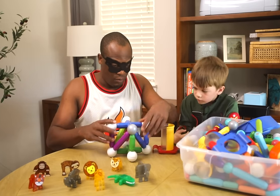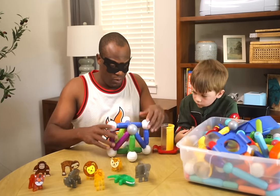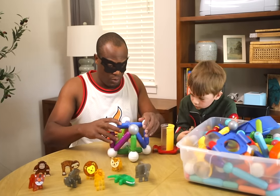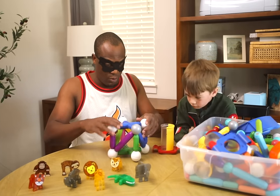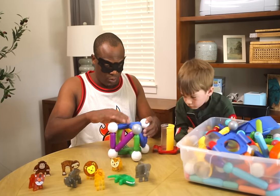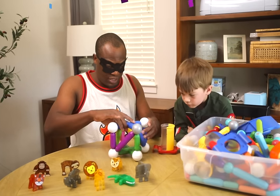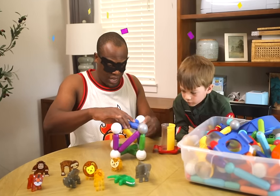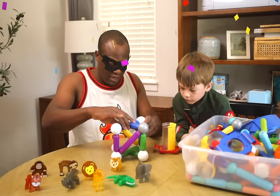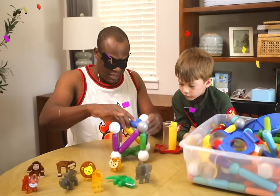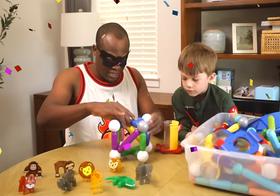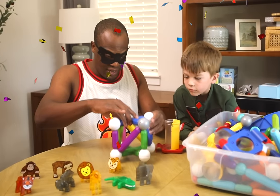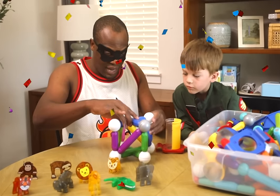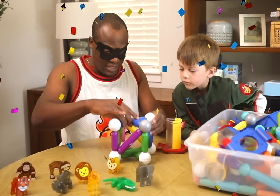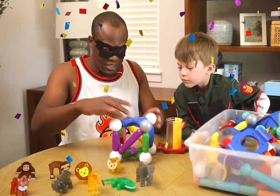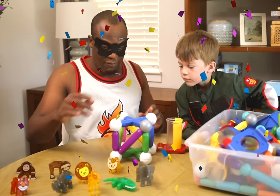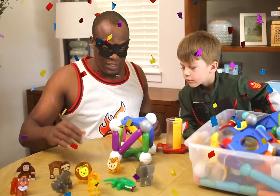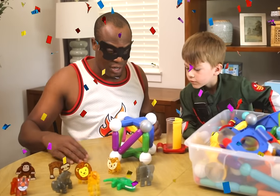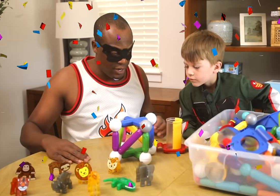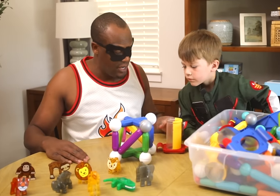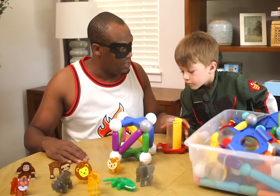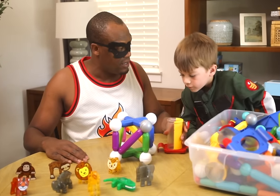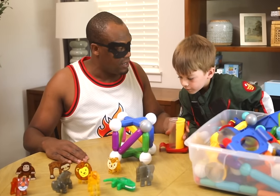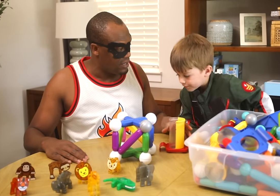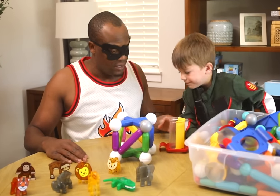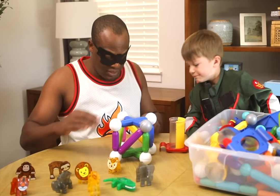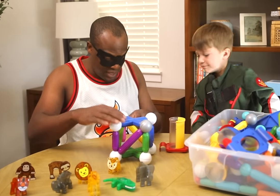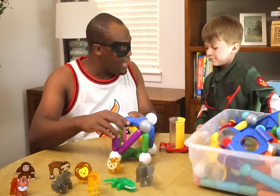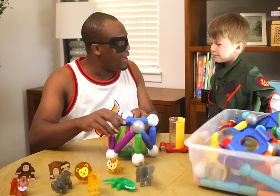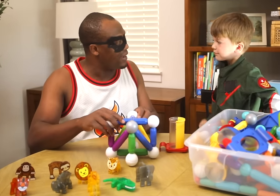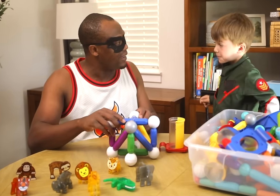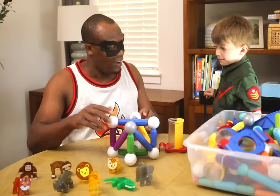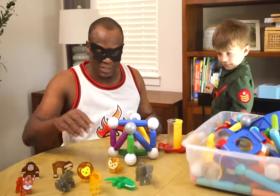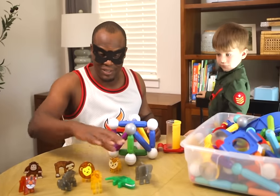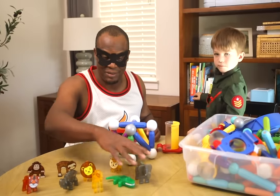Whoa, you see how it's nice and sturdy? You see that? Awesome.